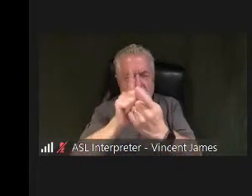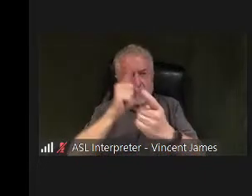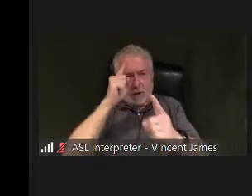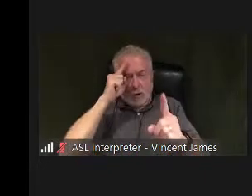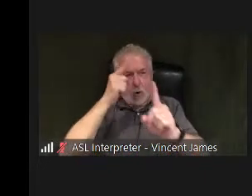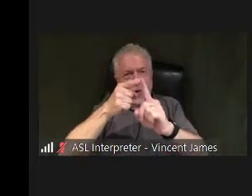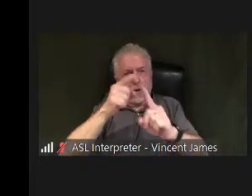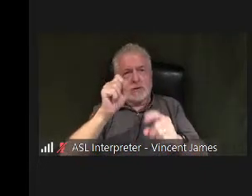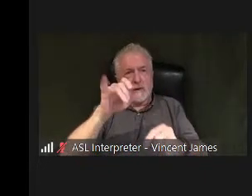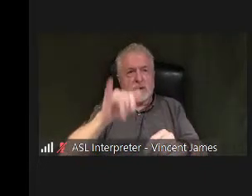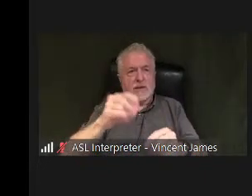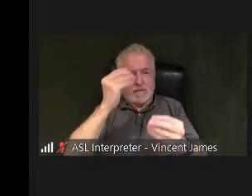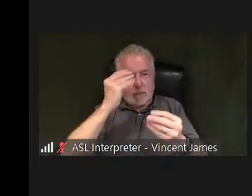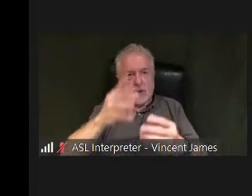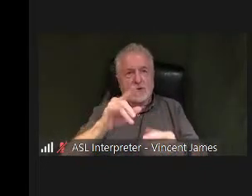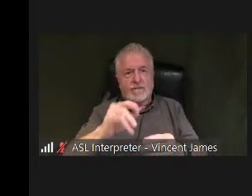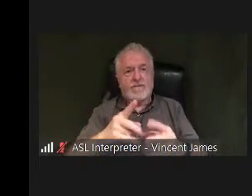And so this information is very important